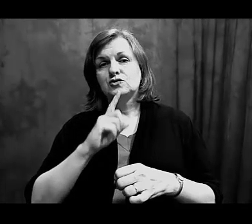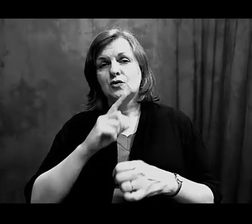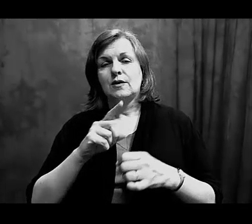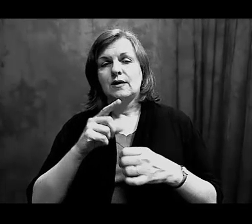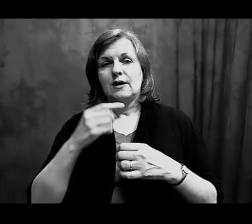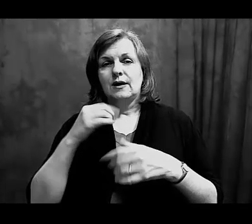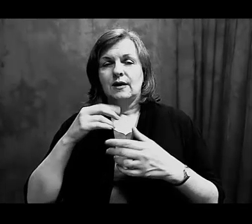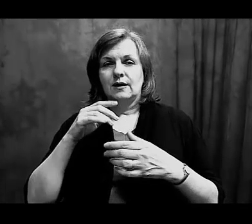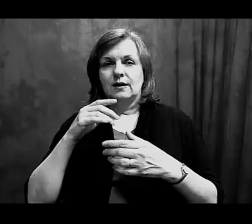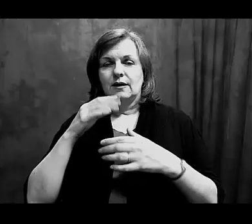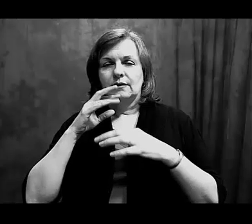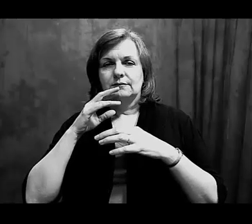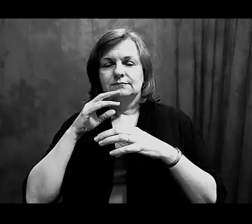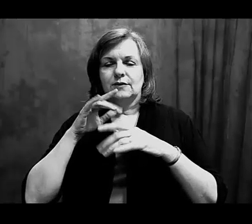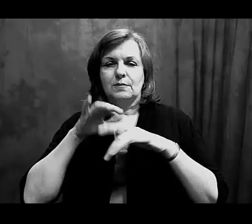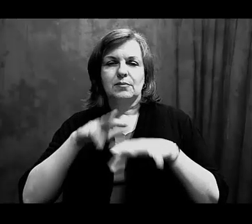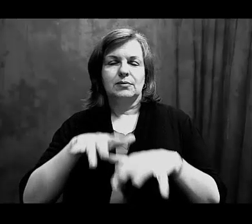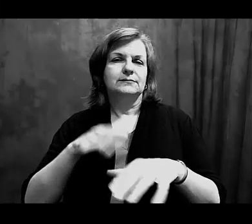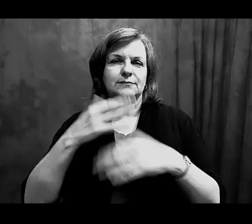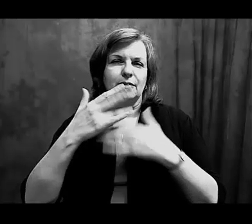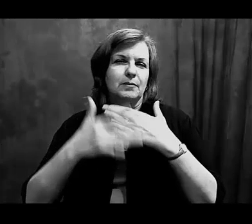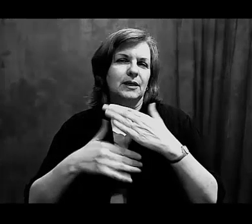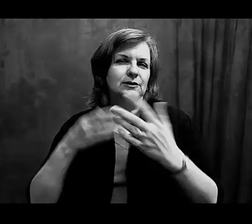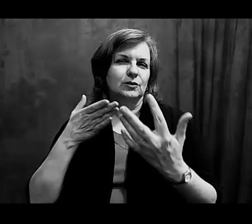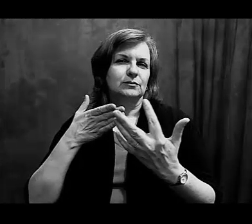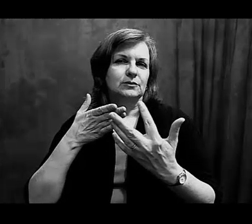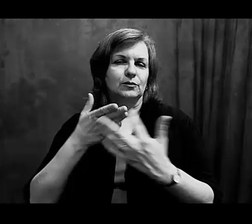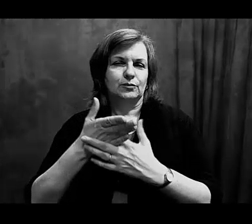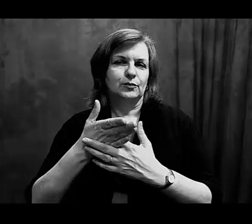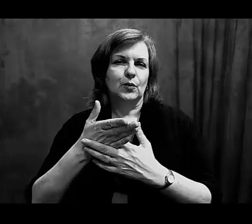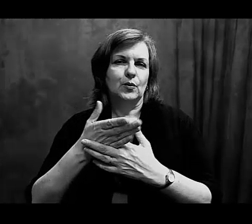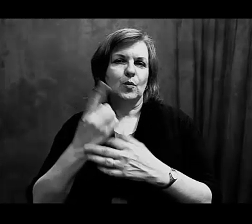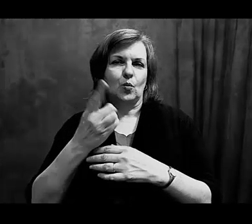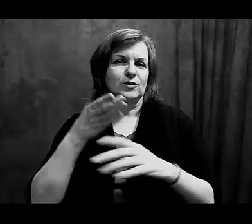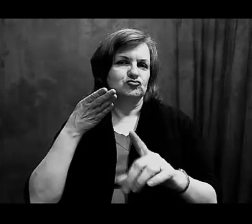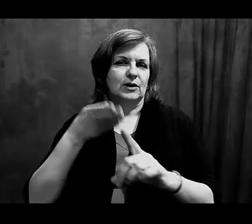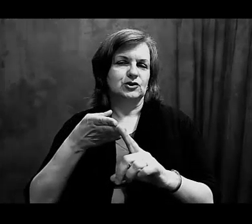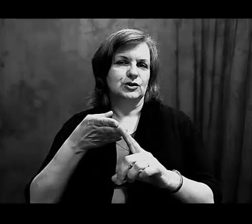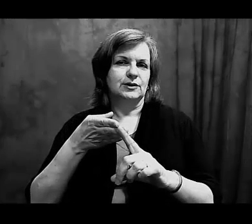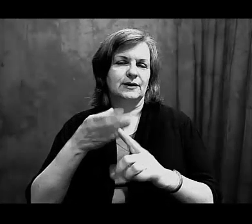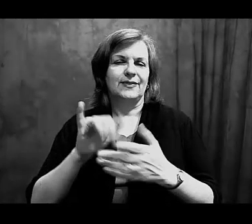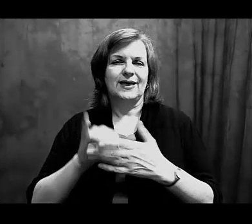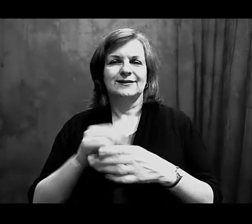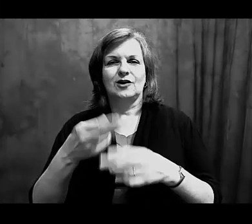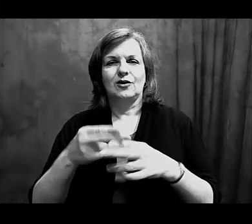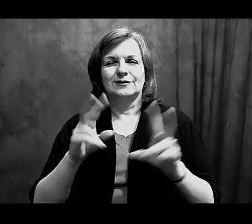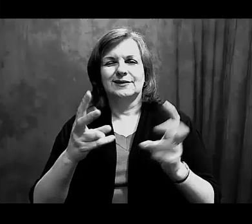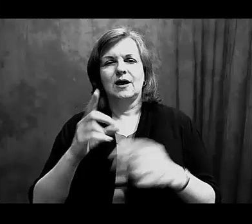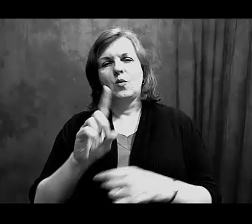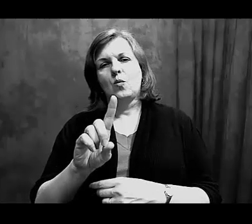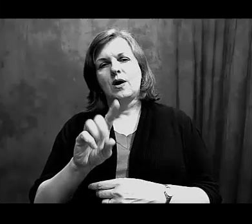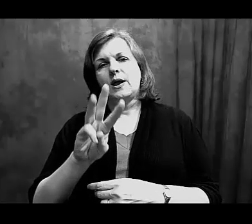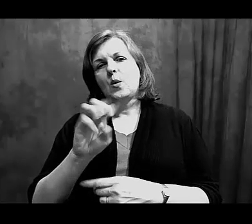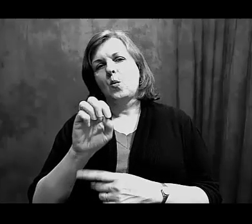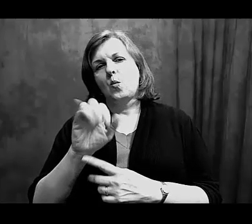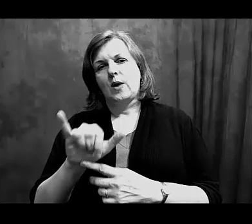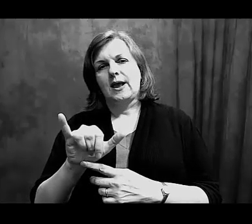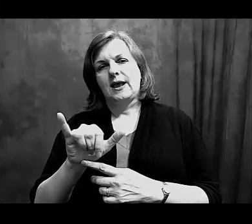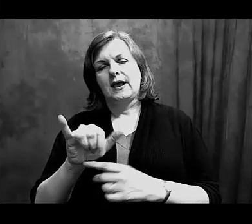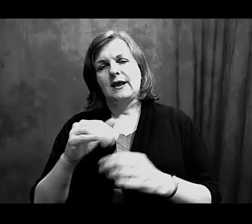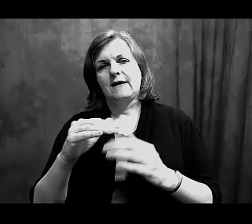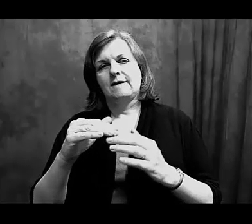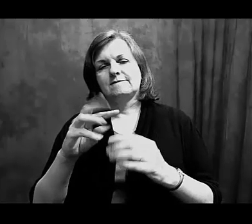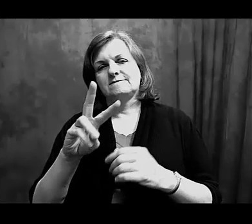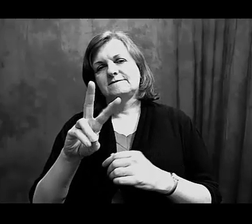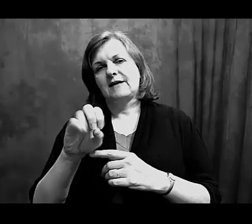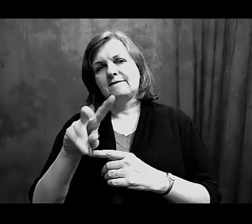to make sure that your heart is staying in rythym and that everything is beating properly